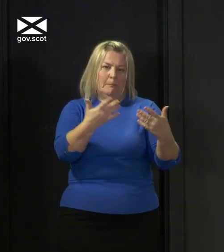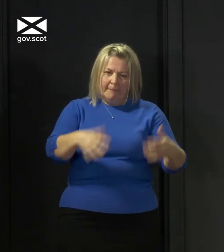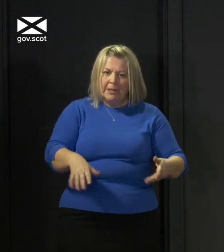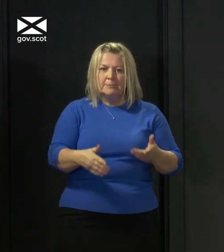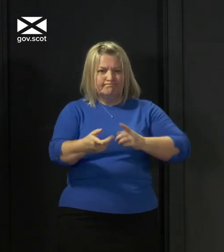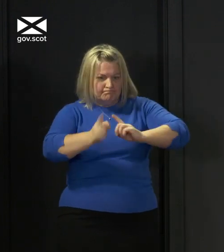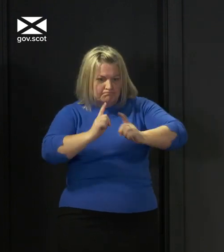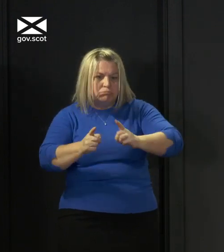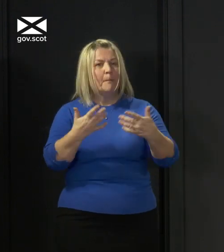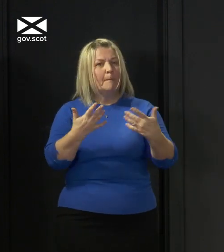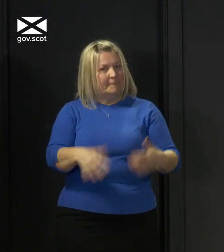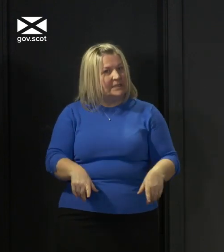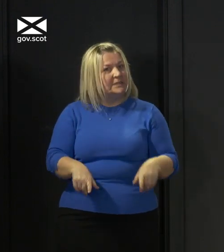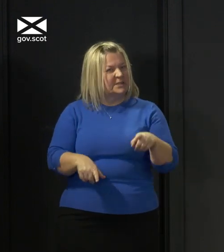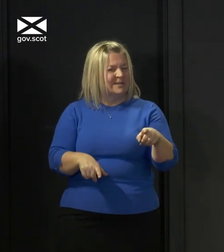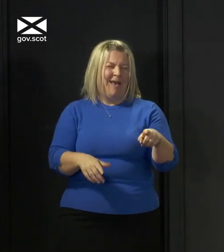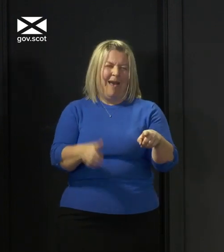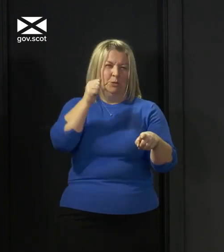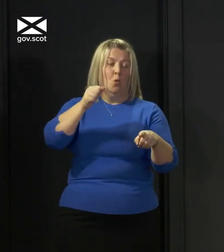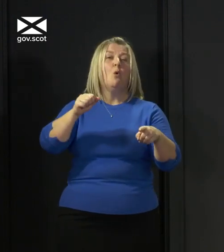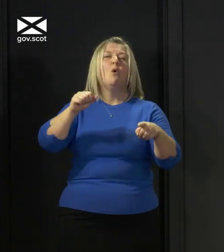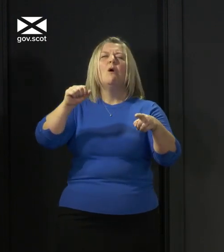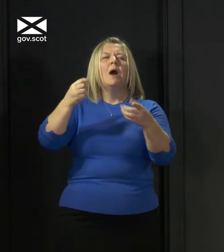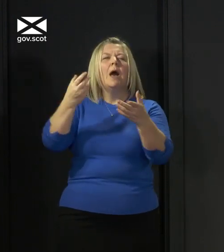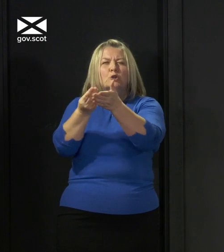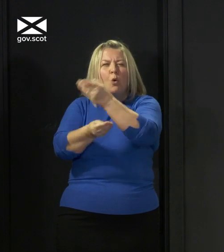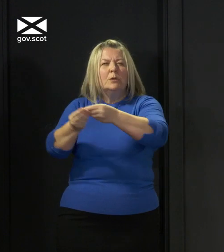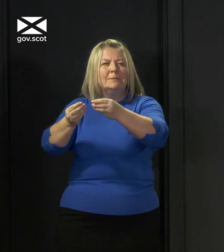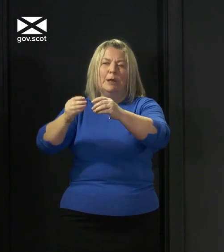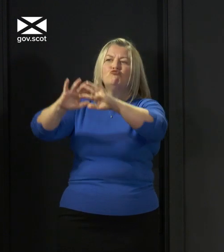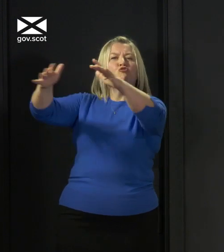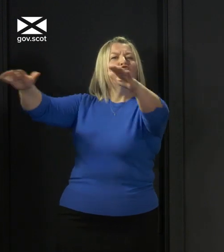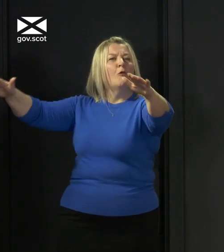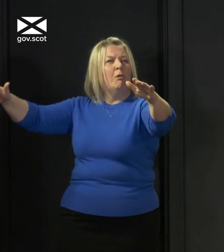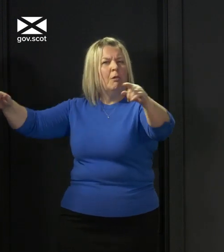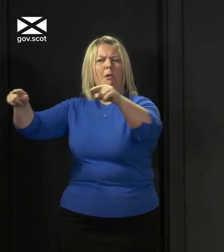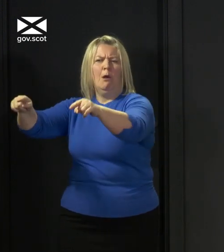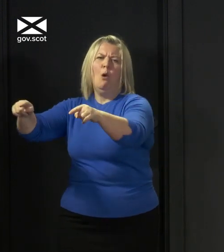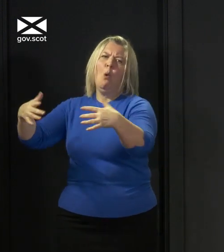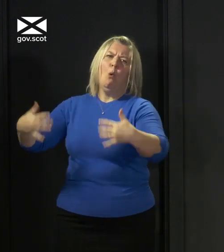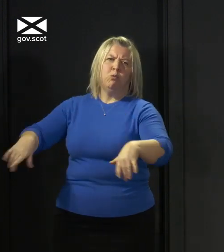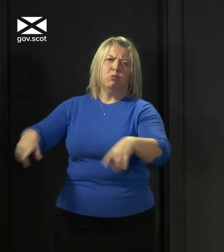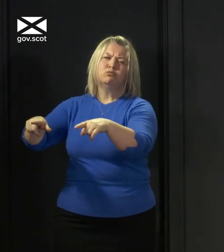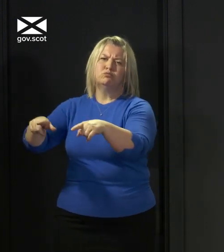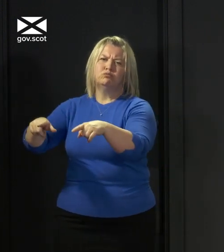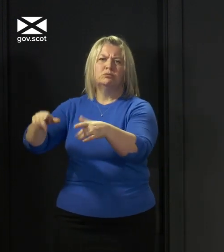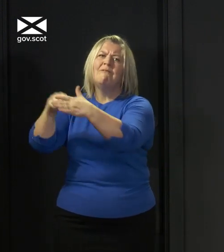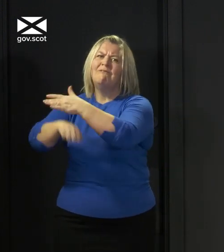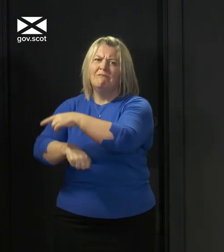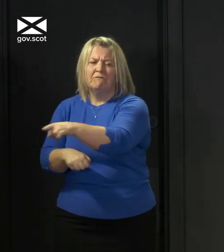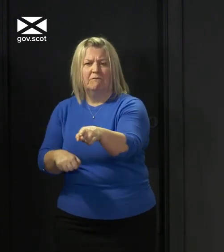rural economy but as a result of your question and as soon as I'm out of this briefing I will ask em to particularly talk to the nfu